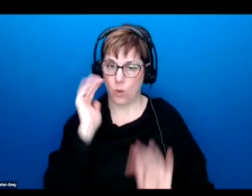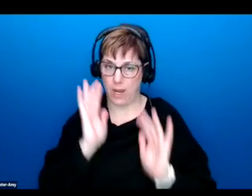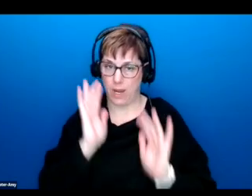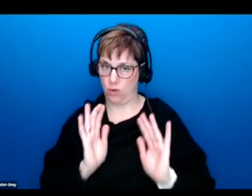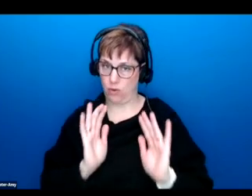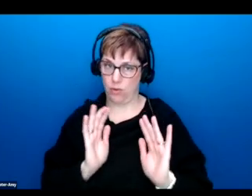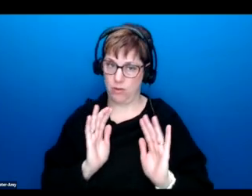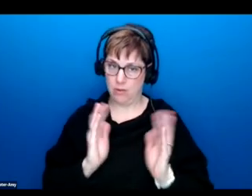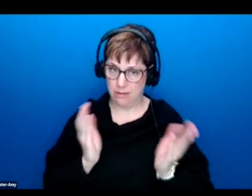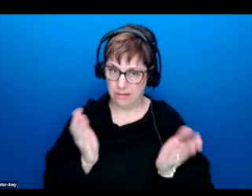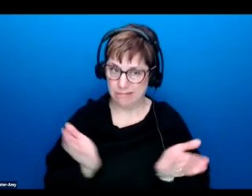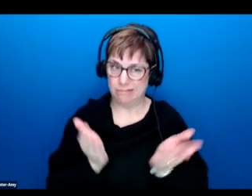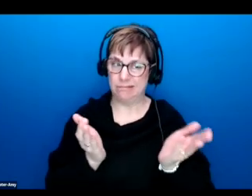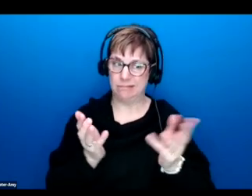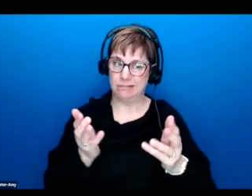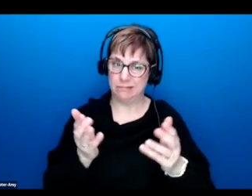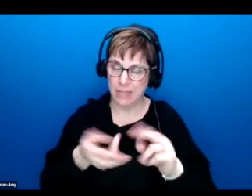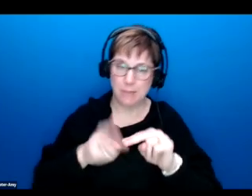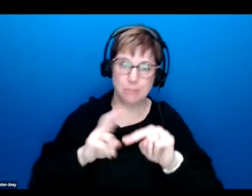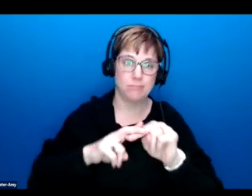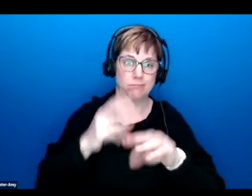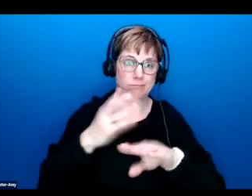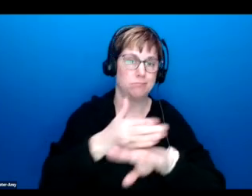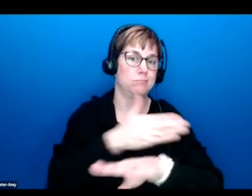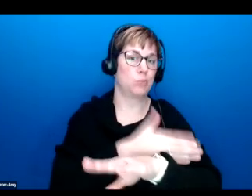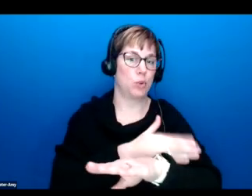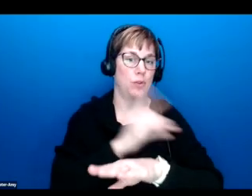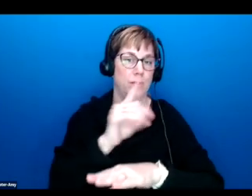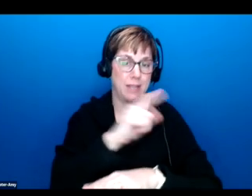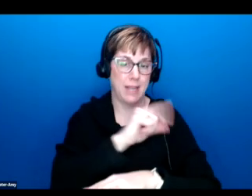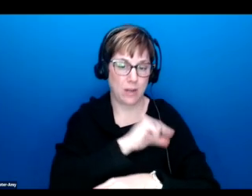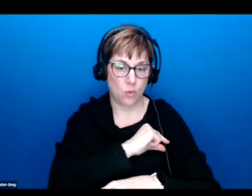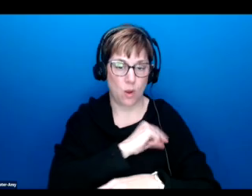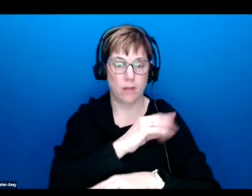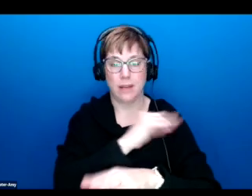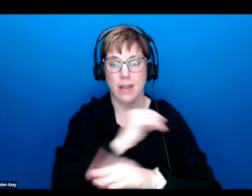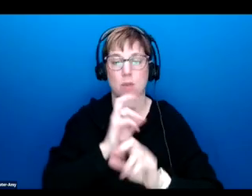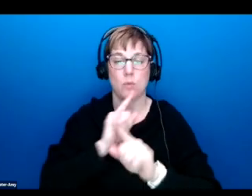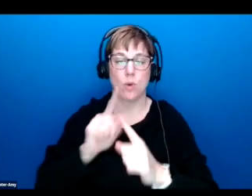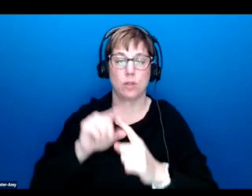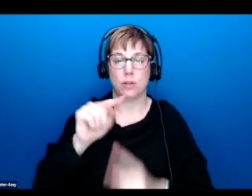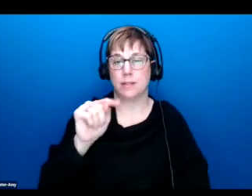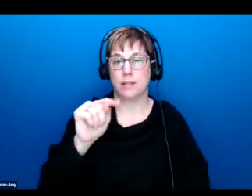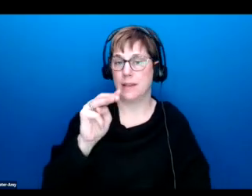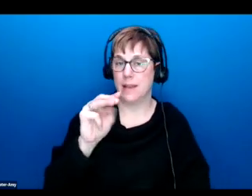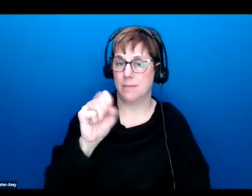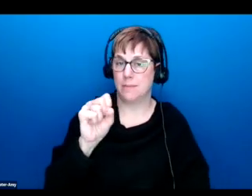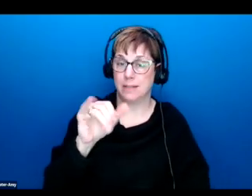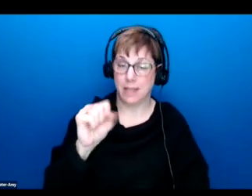improved data quality and reporting to T-MSIS. Next slide, please.